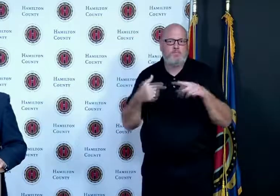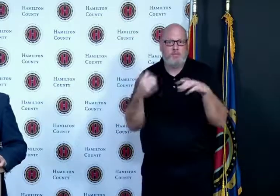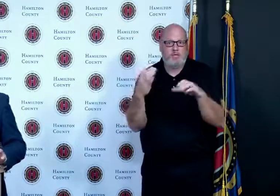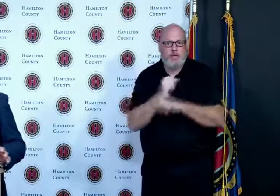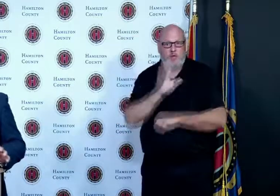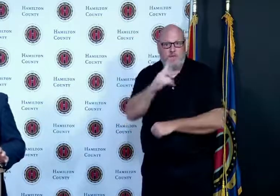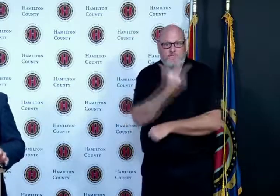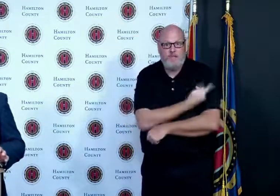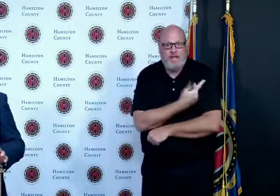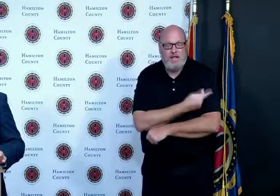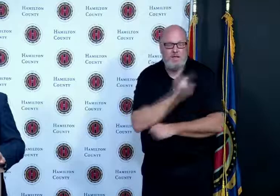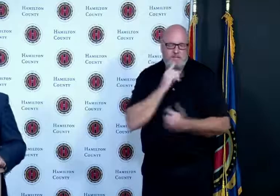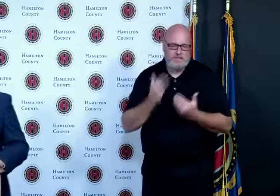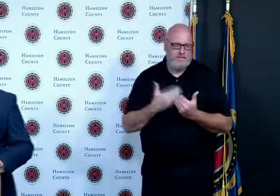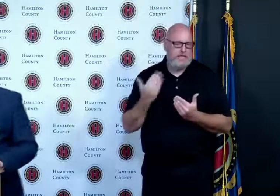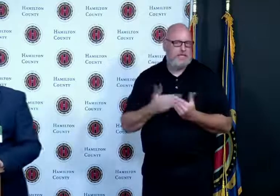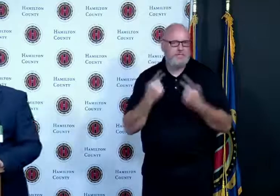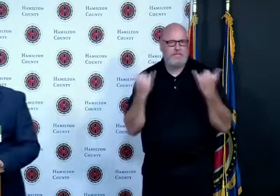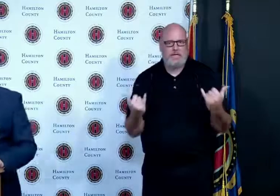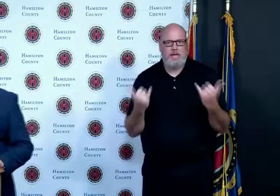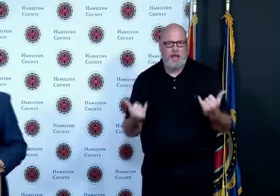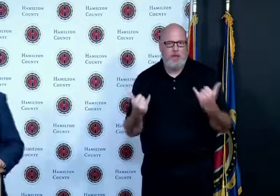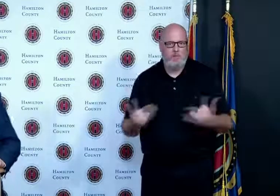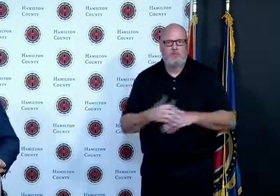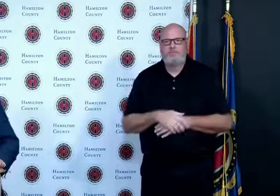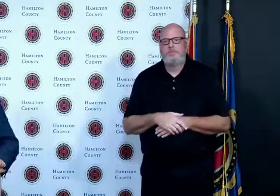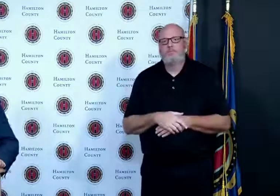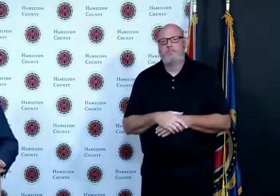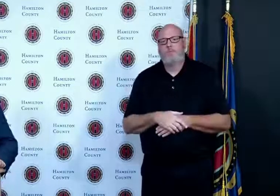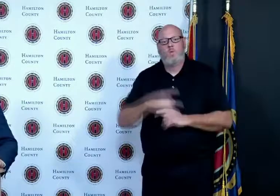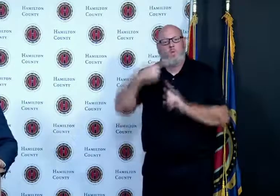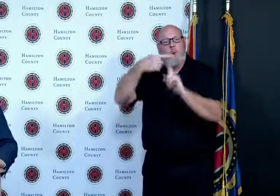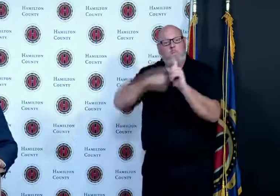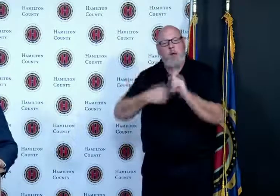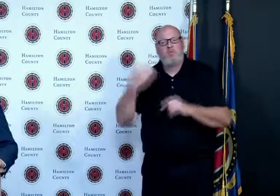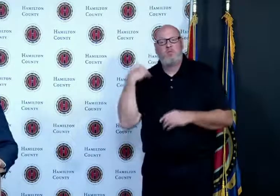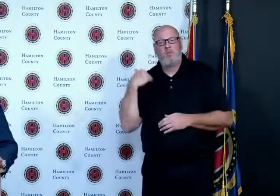early maybe a month ago when I talked about vaccine I would talk about the need to go to every